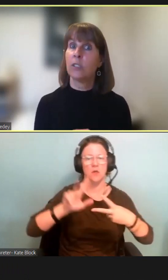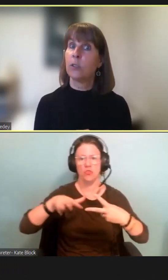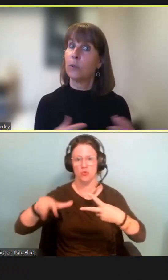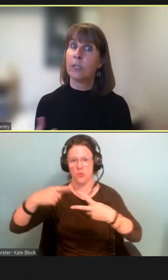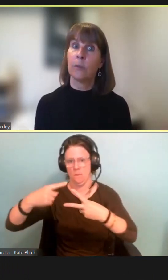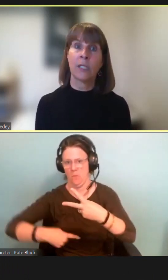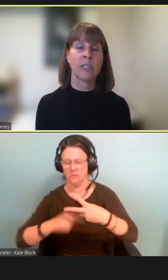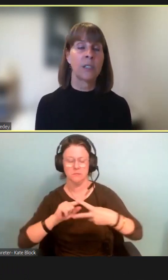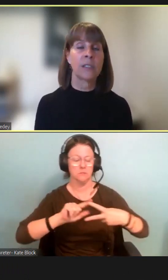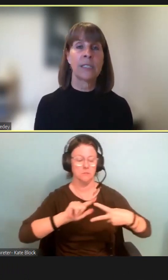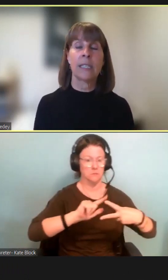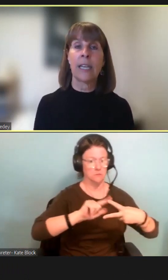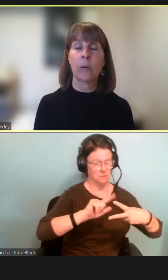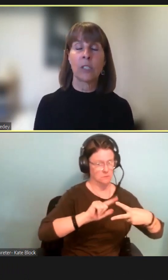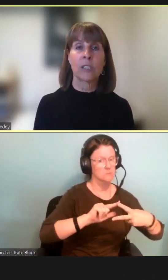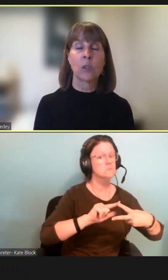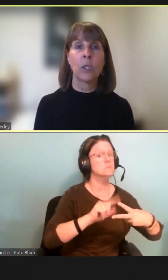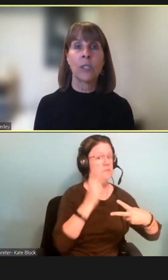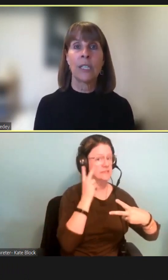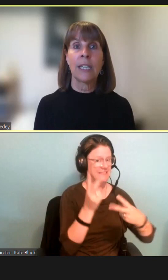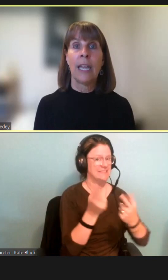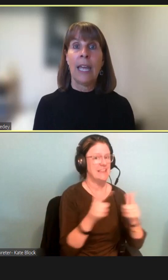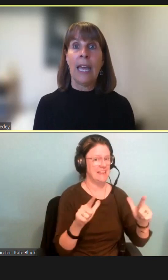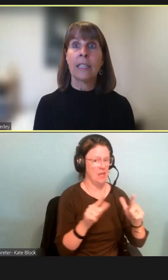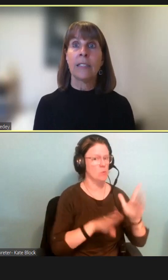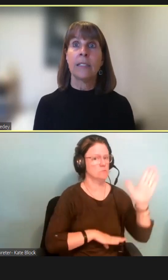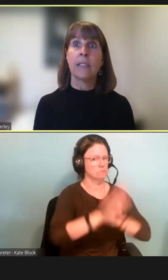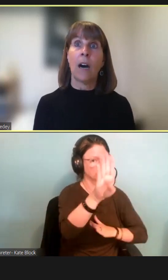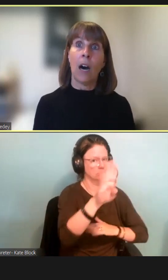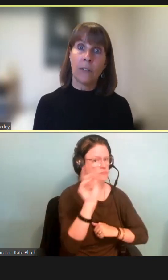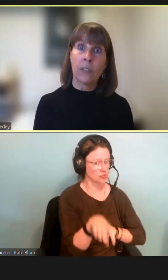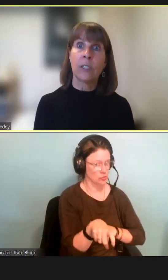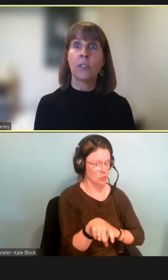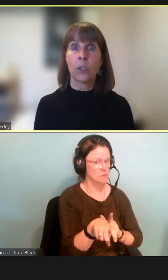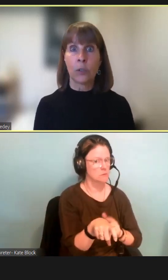really want to start seeing language exploding and often in children who have